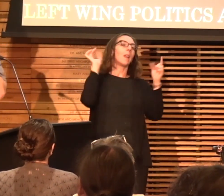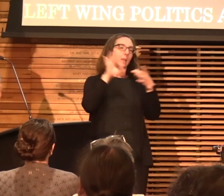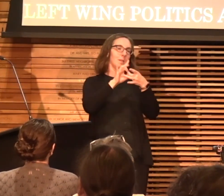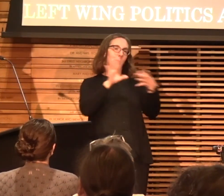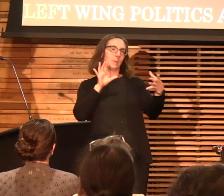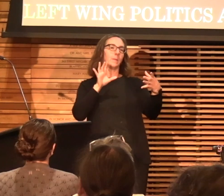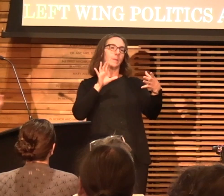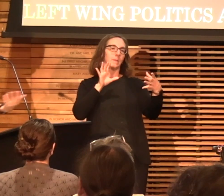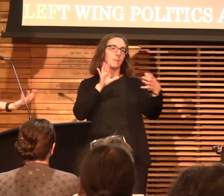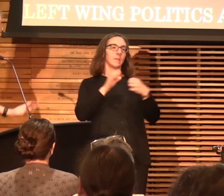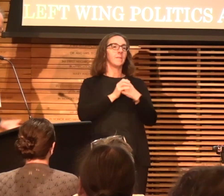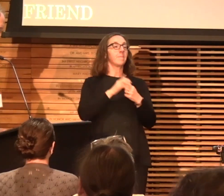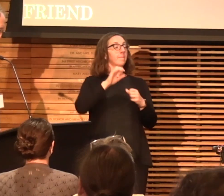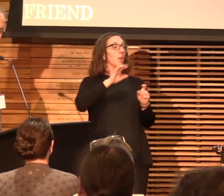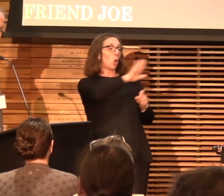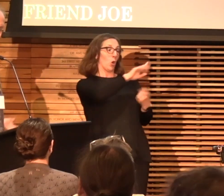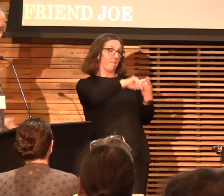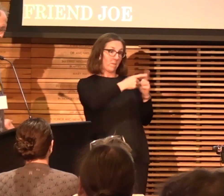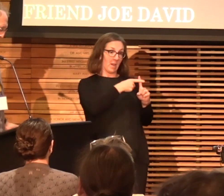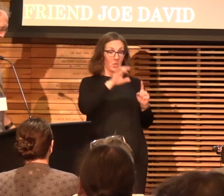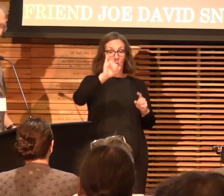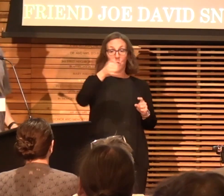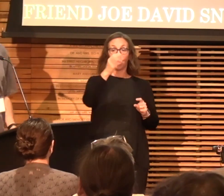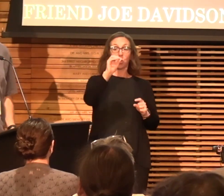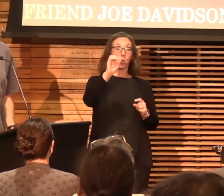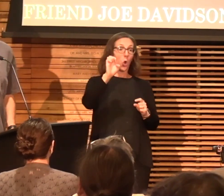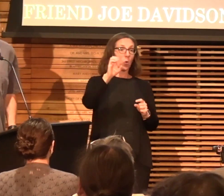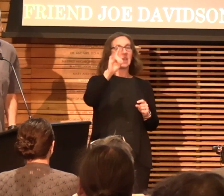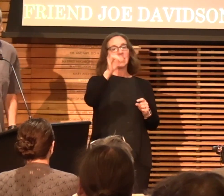her friend Joe Davidson wants her take a leadership role